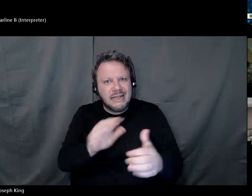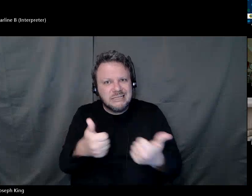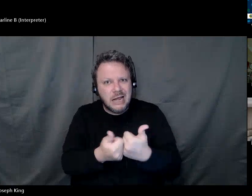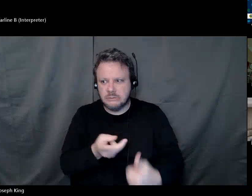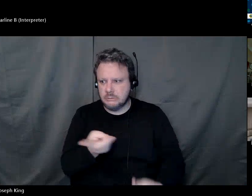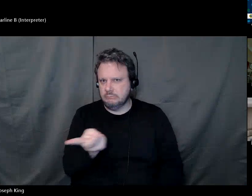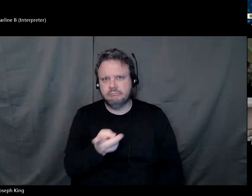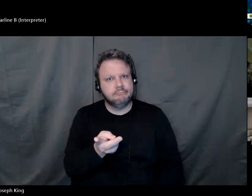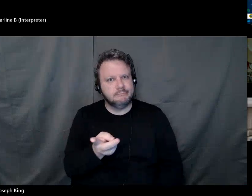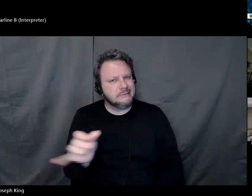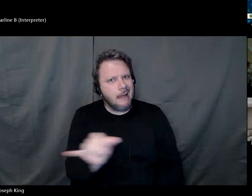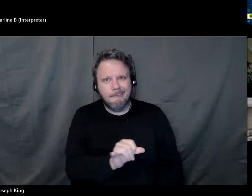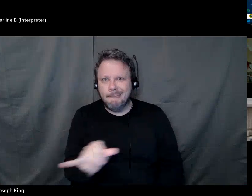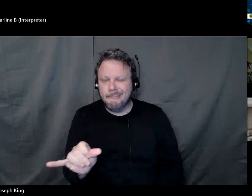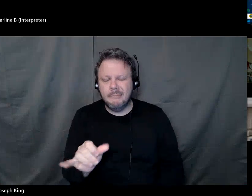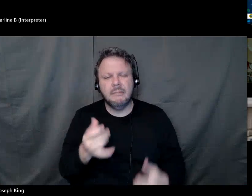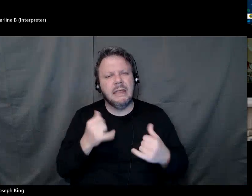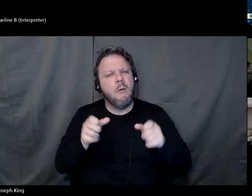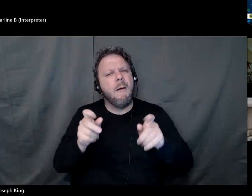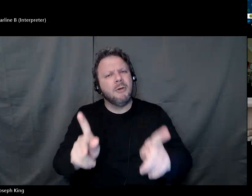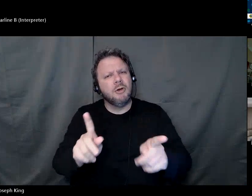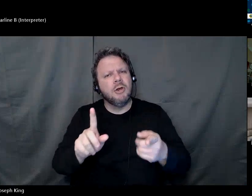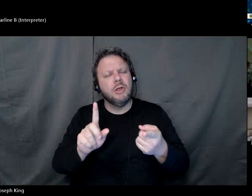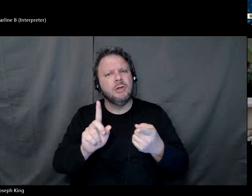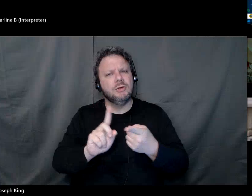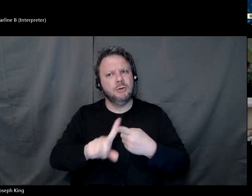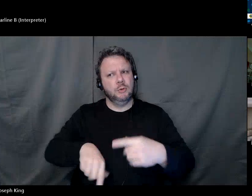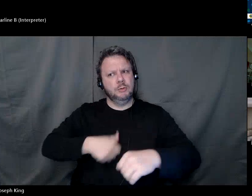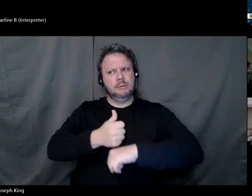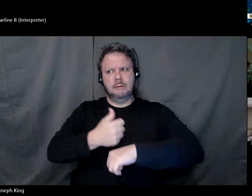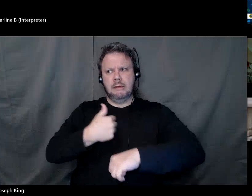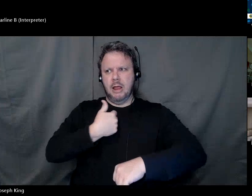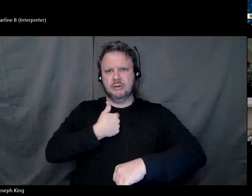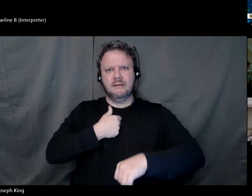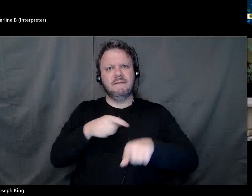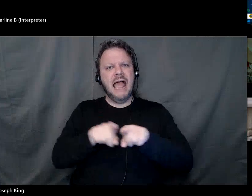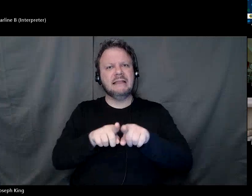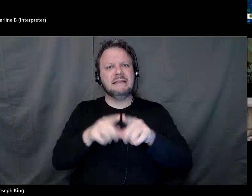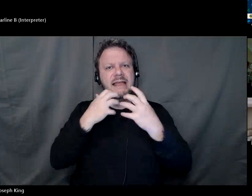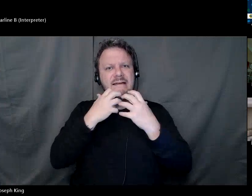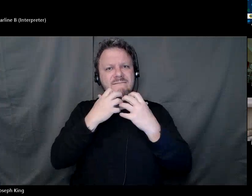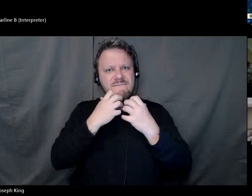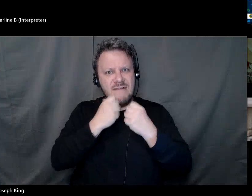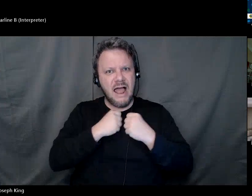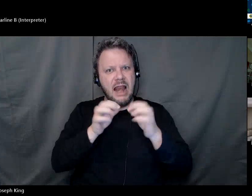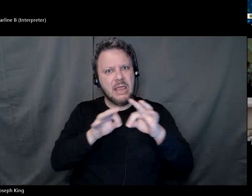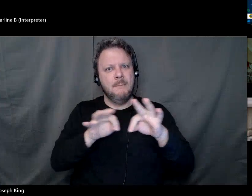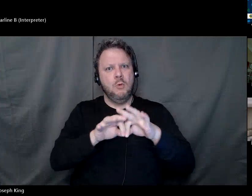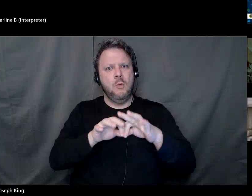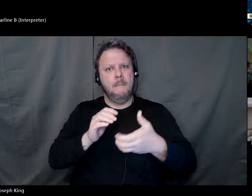And we all have an opportunity right now, I think to position ourselves as valued. Valuable partners.